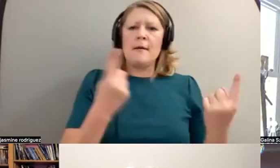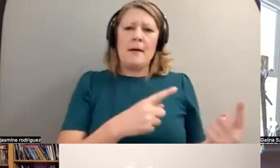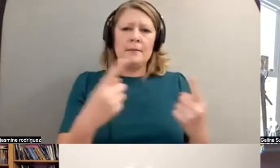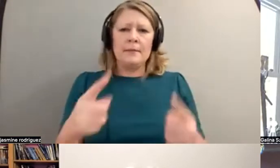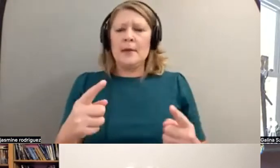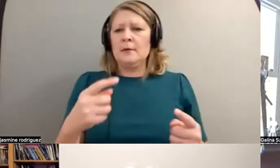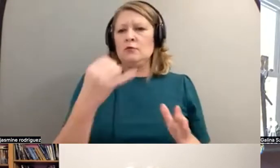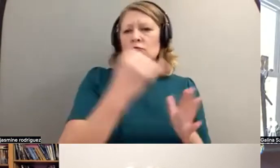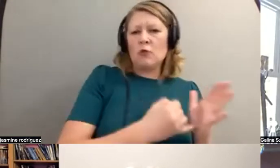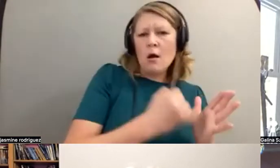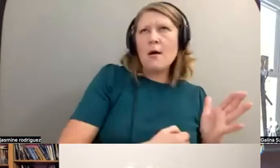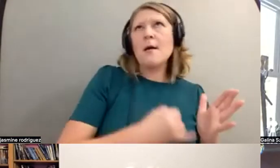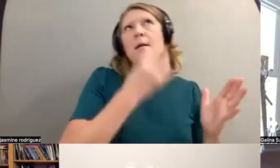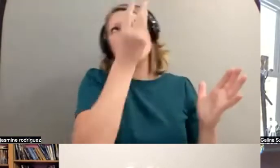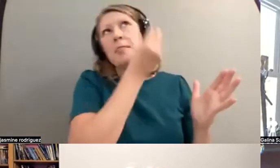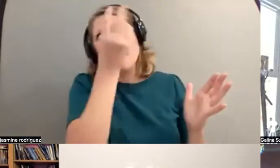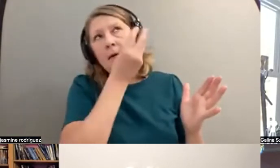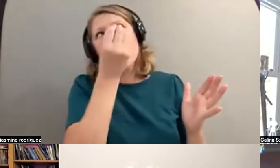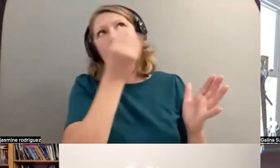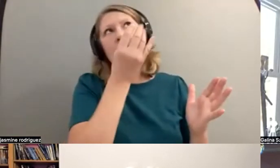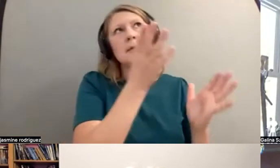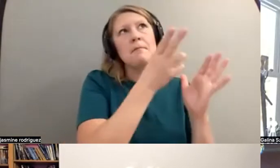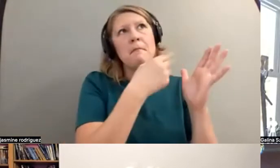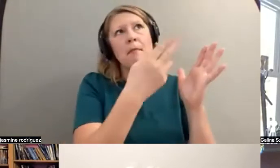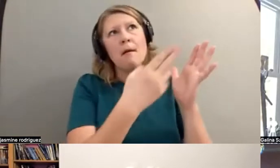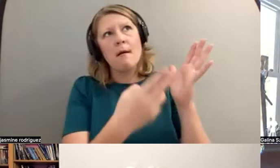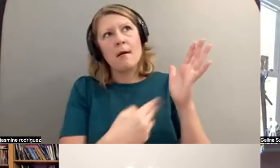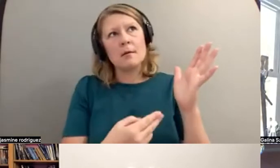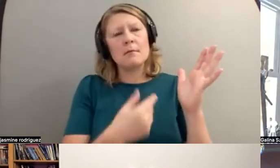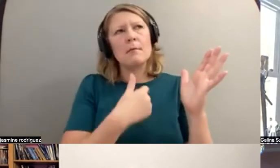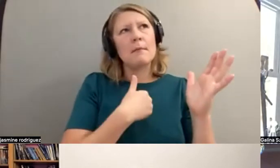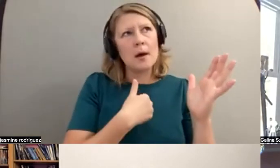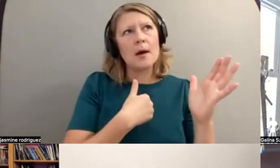But while I am working, at the end, it could come through something